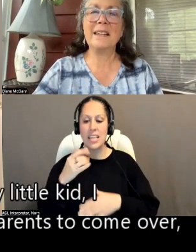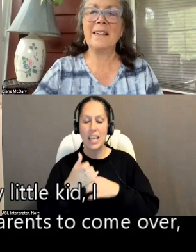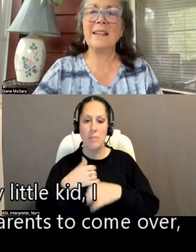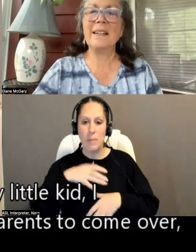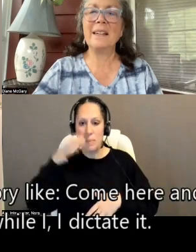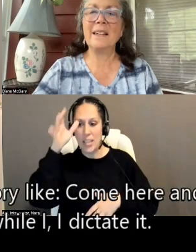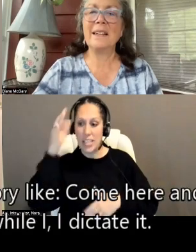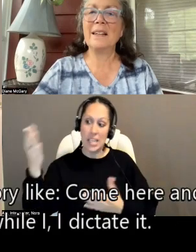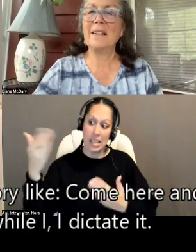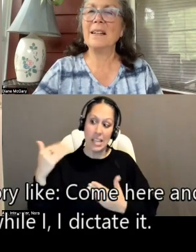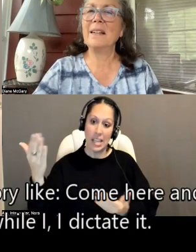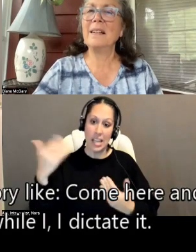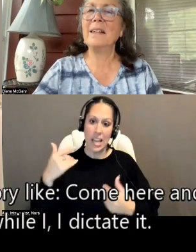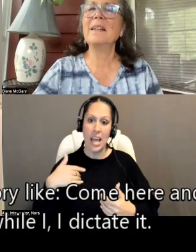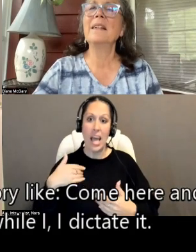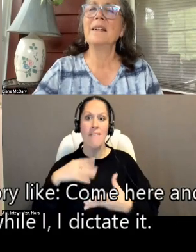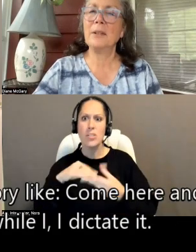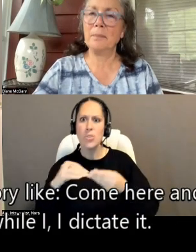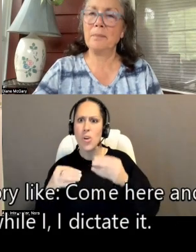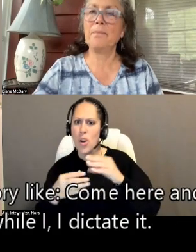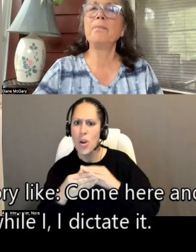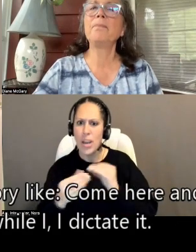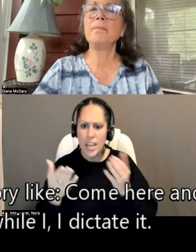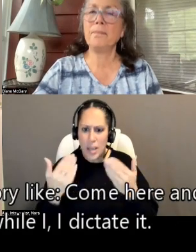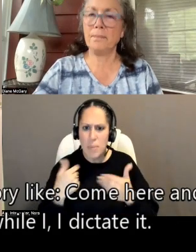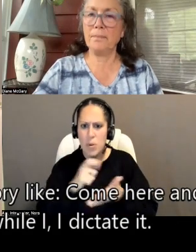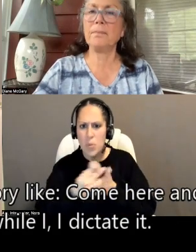to come over, and be like I have a story, like: Come here and write this story down